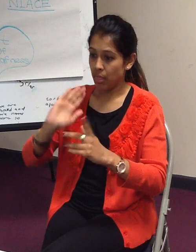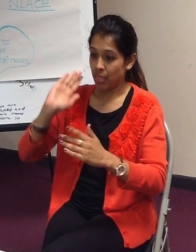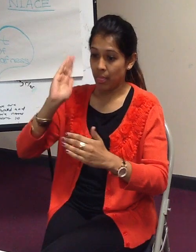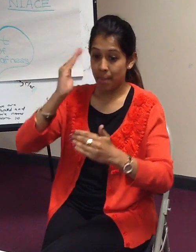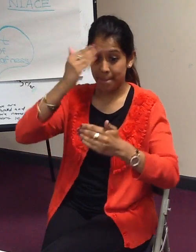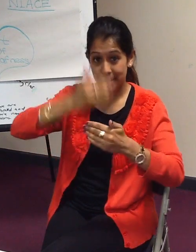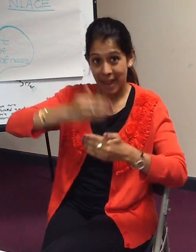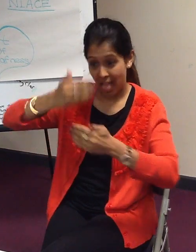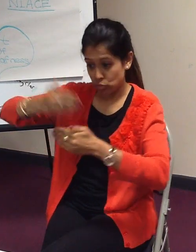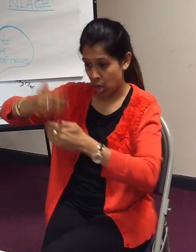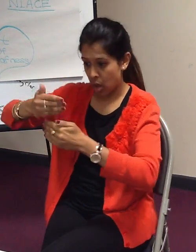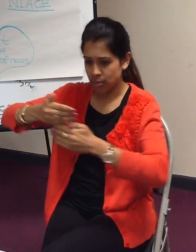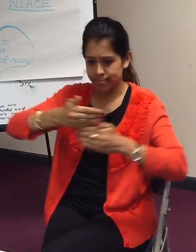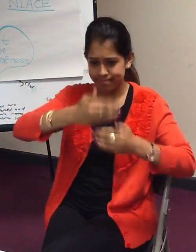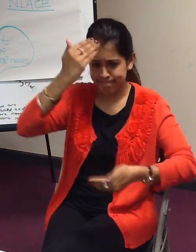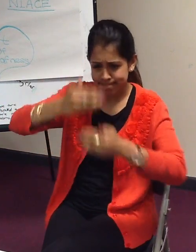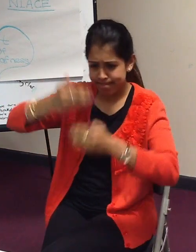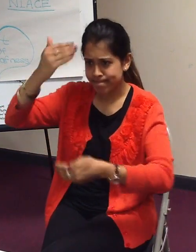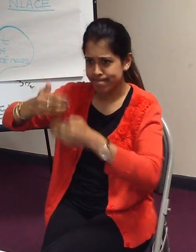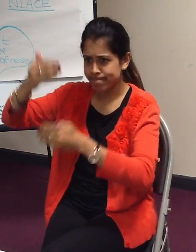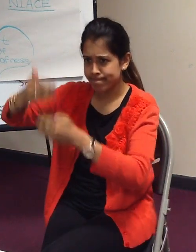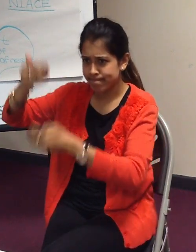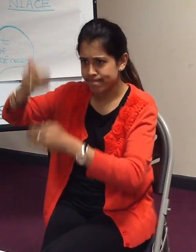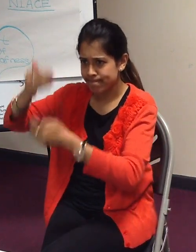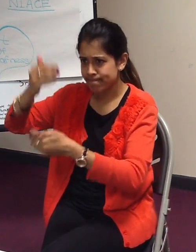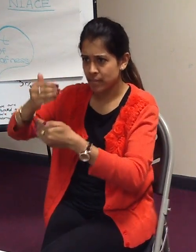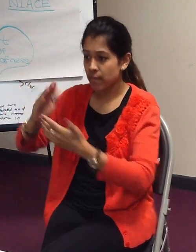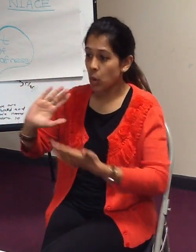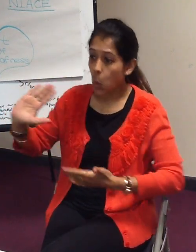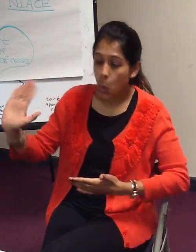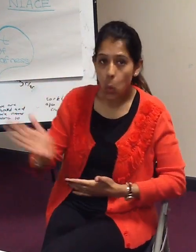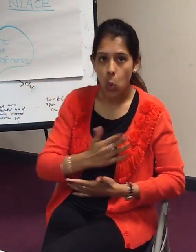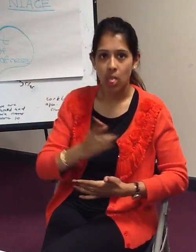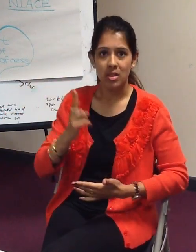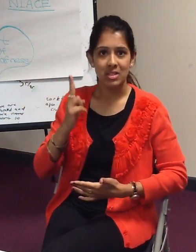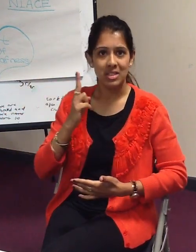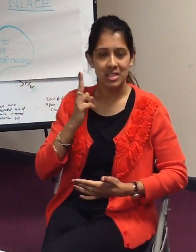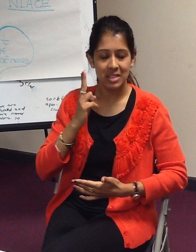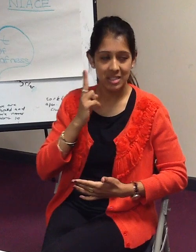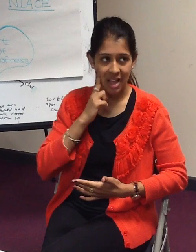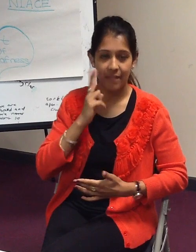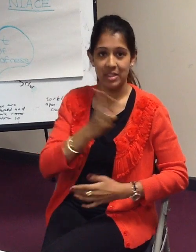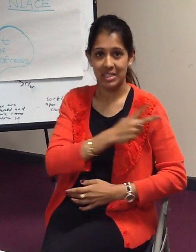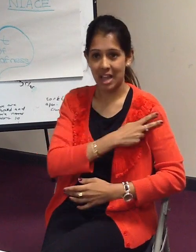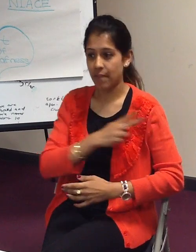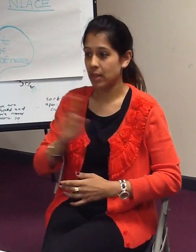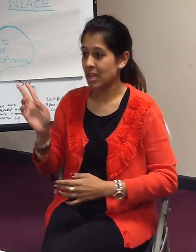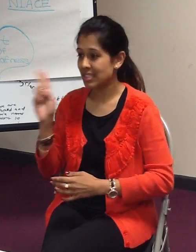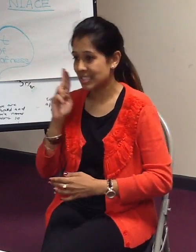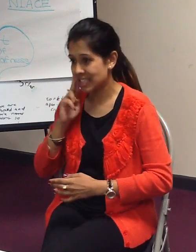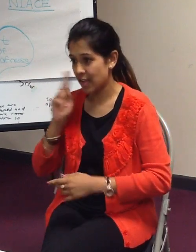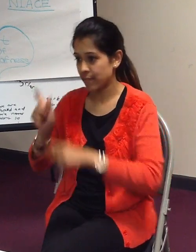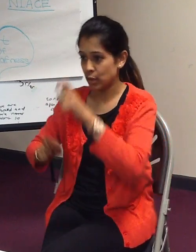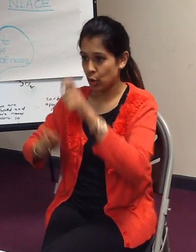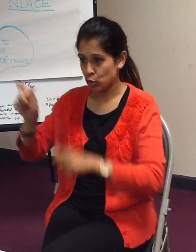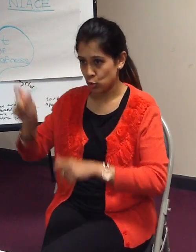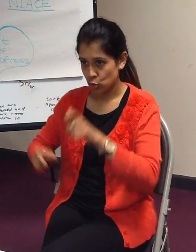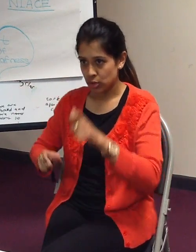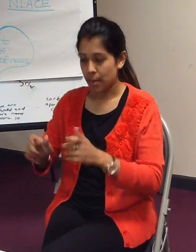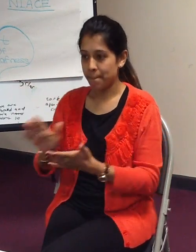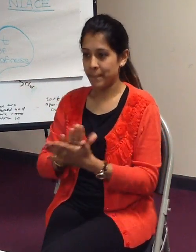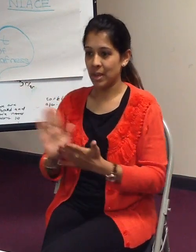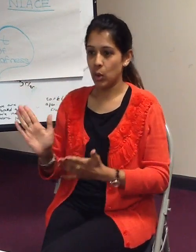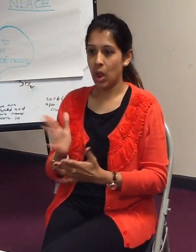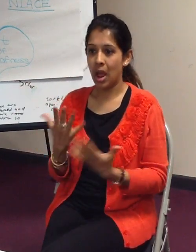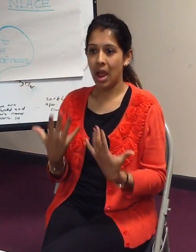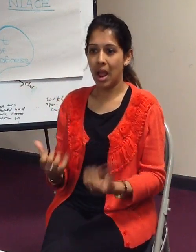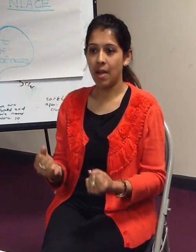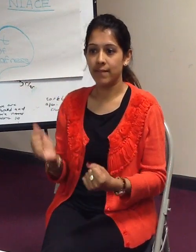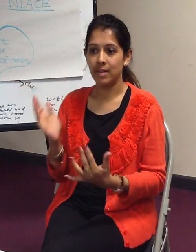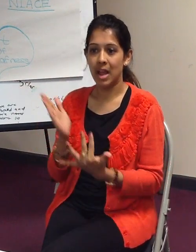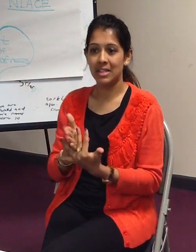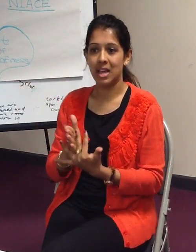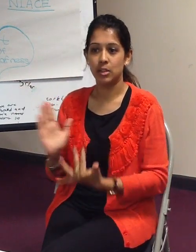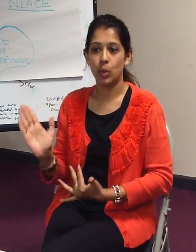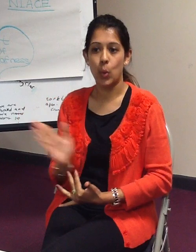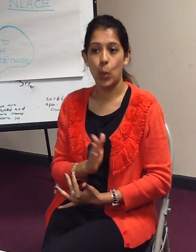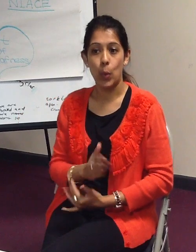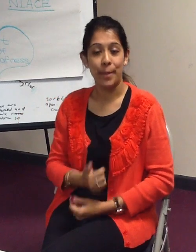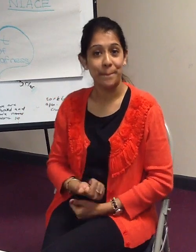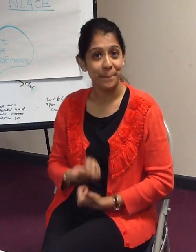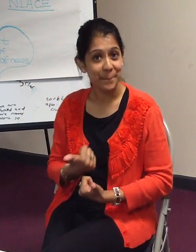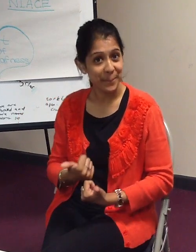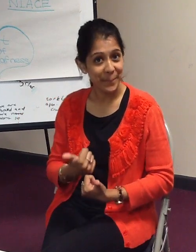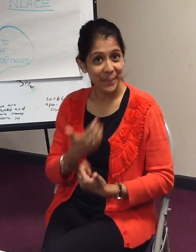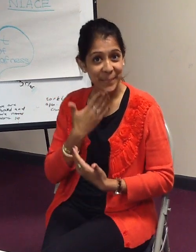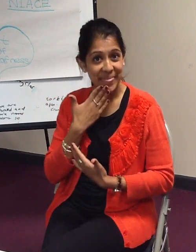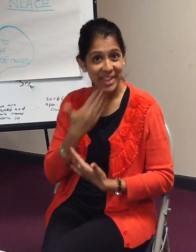This would remove all the barriers faced by Deaf staff and students and give them full access to information.